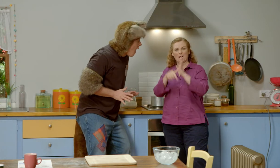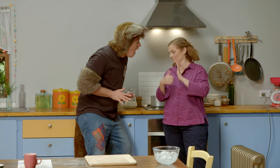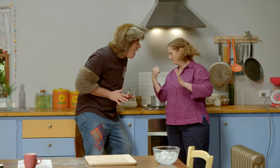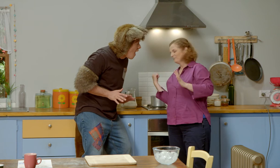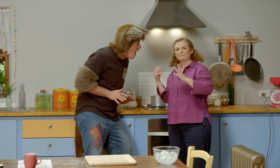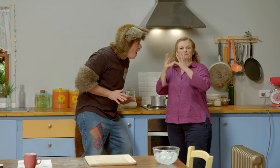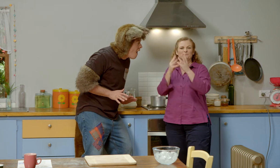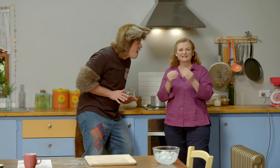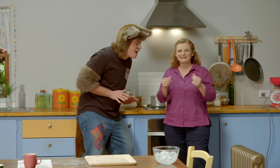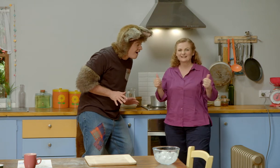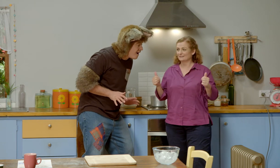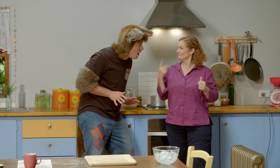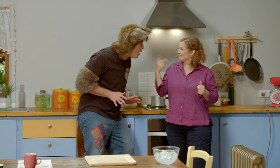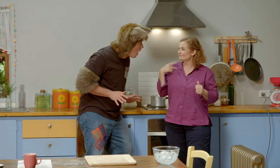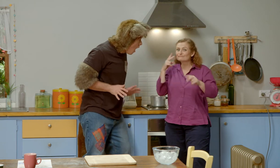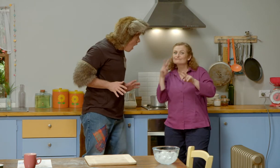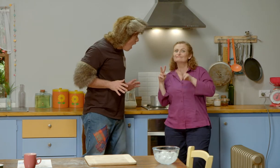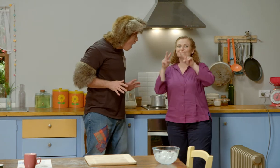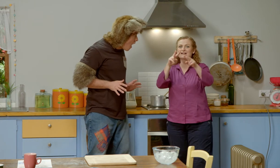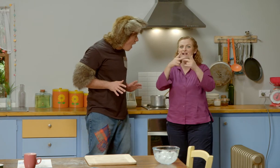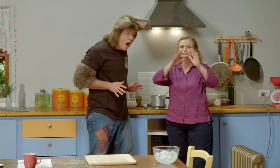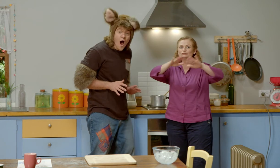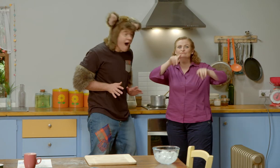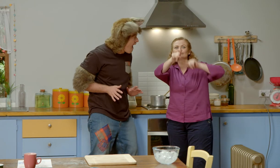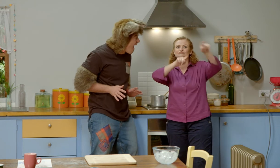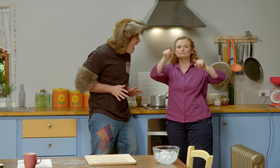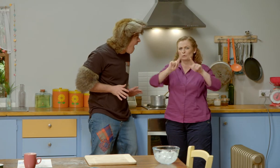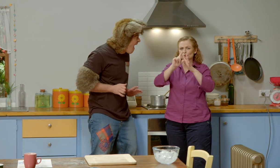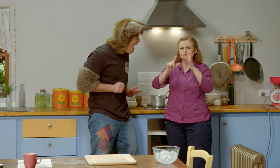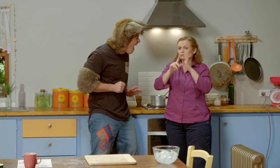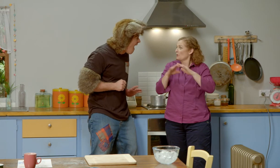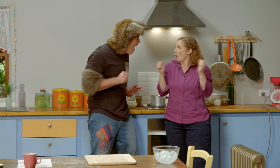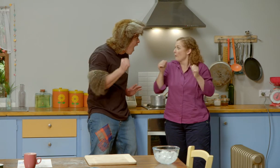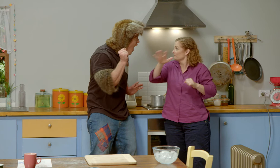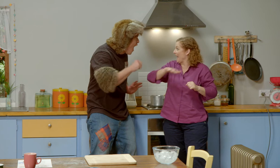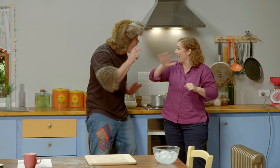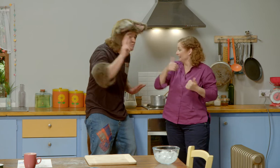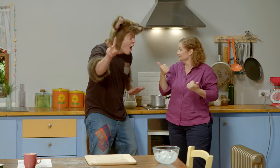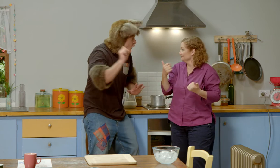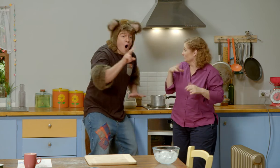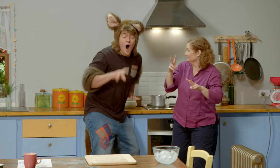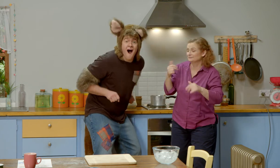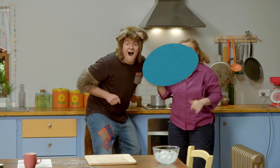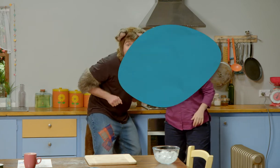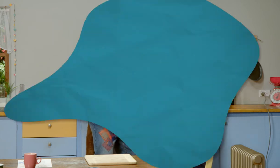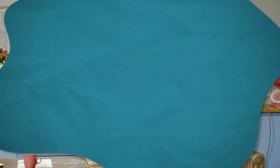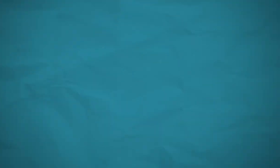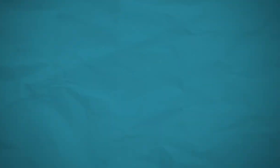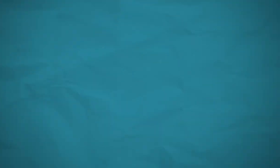While that’s melting … let’s watch something that kids can do in a cold place. Yeah, let's watch!